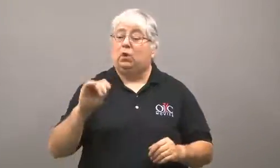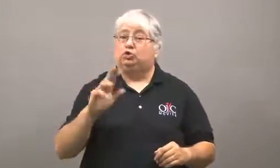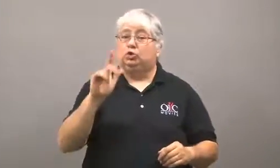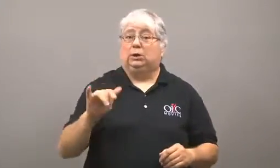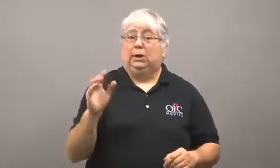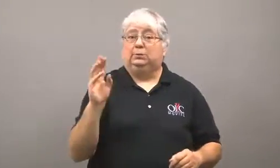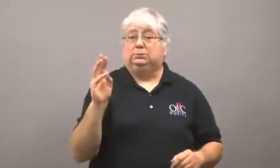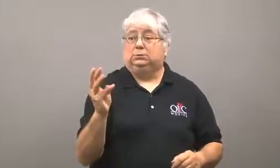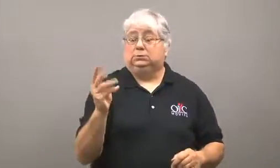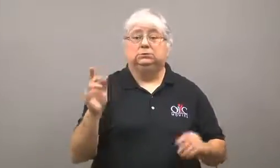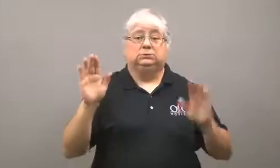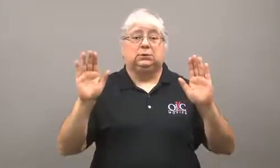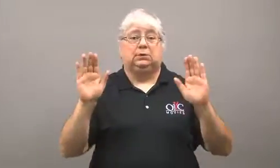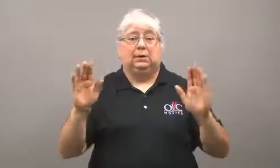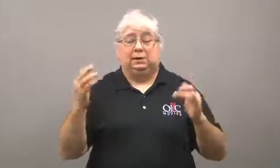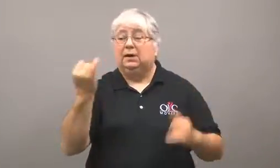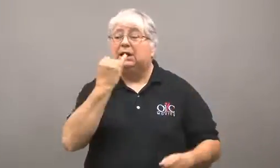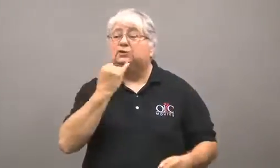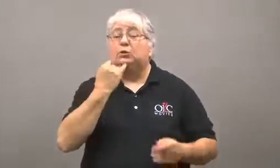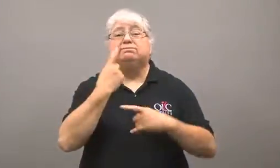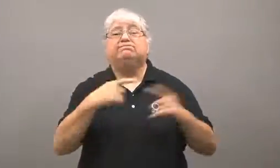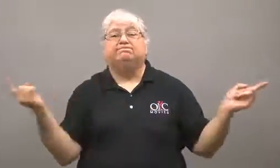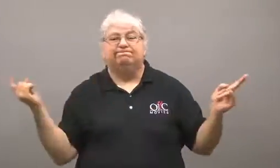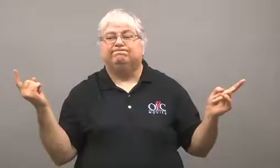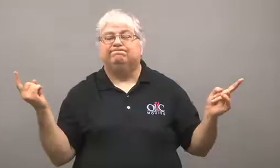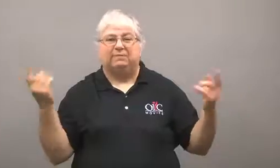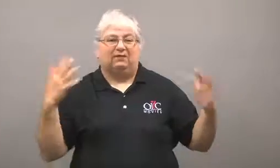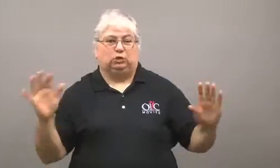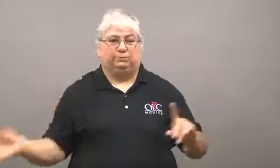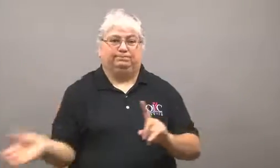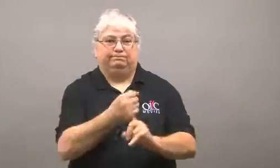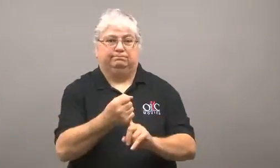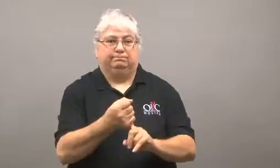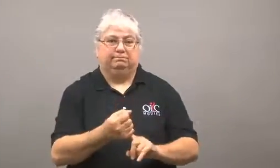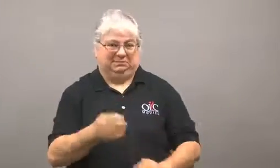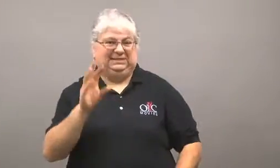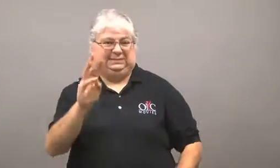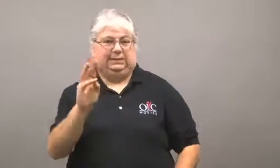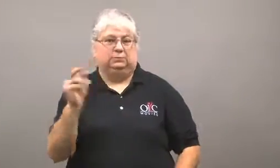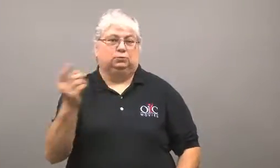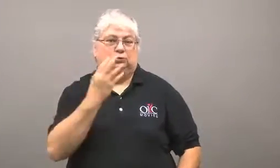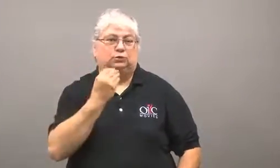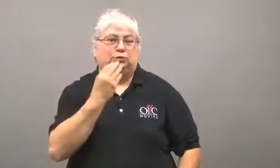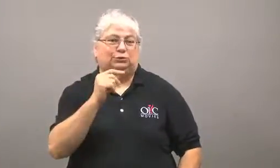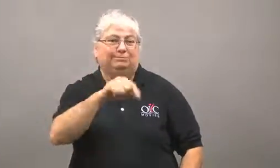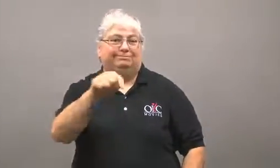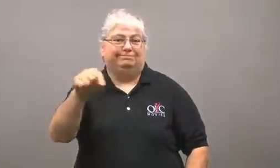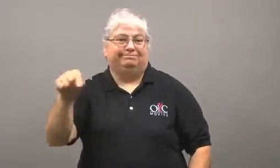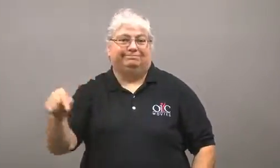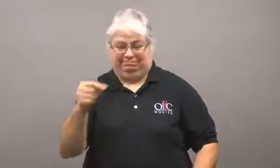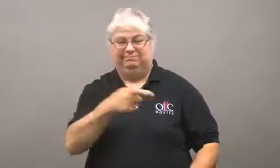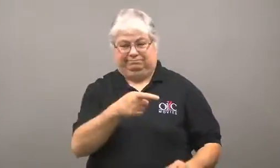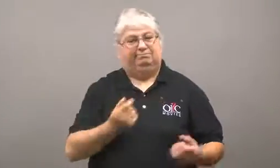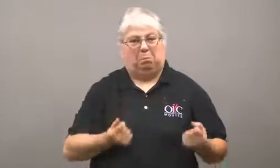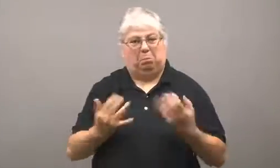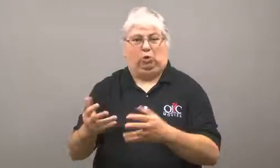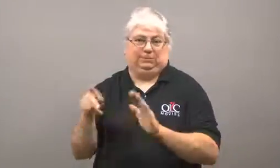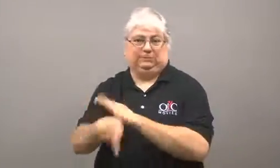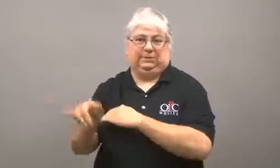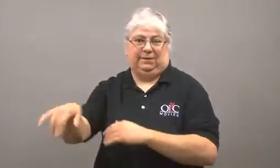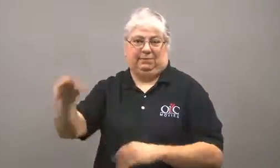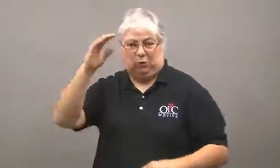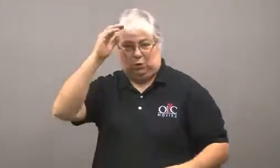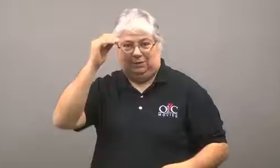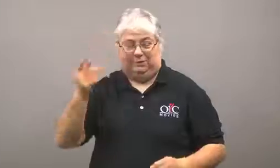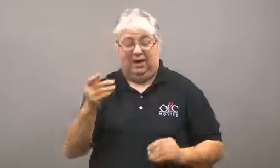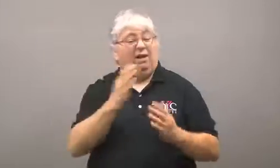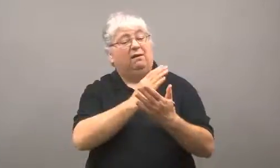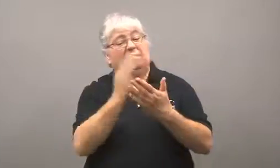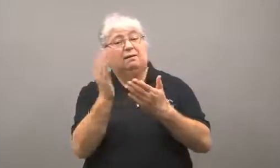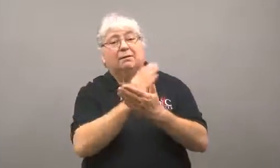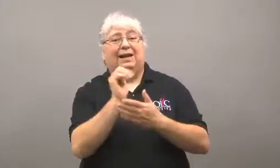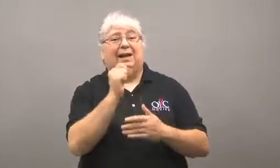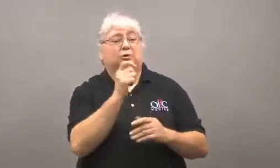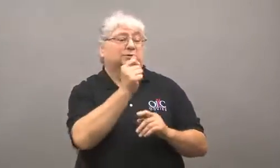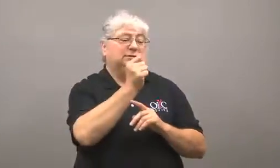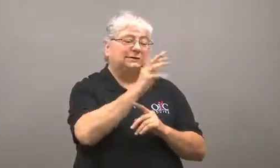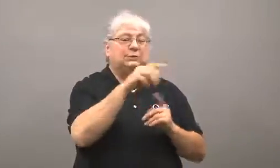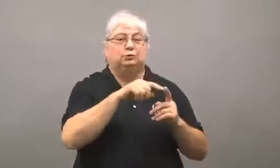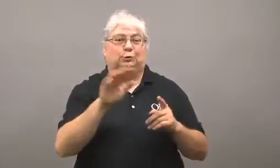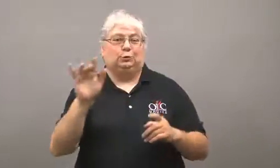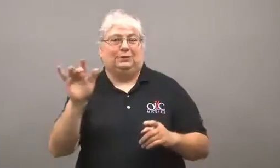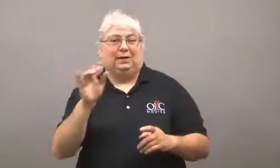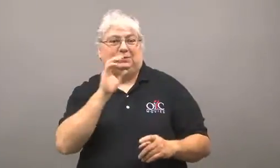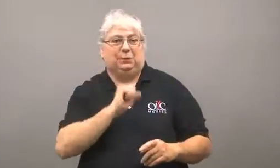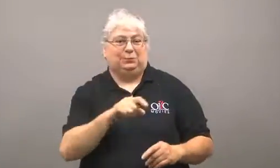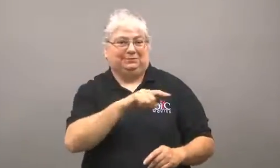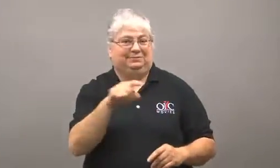Israel announced the arrest of 6 Jews on Sunday, July 6.